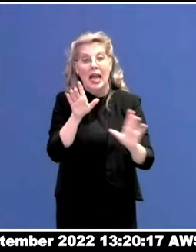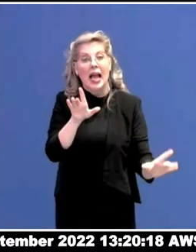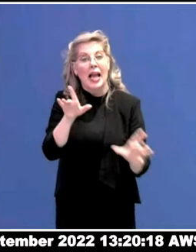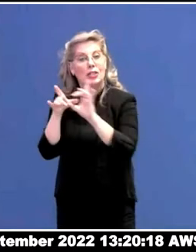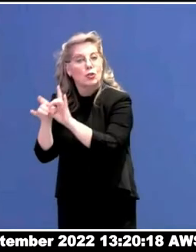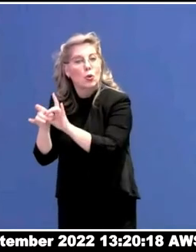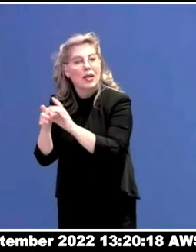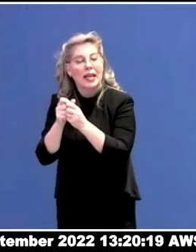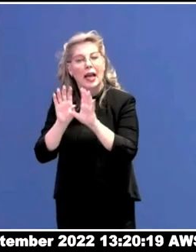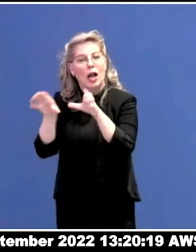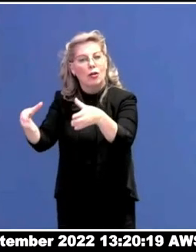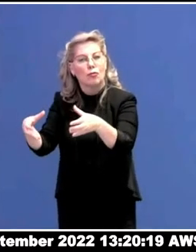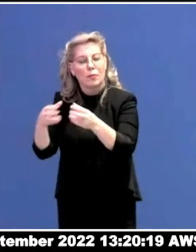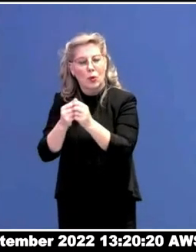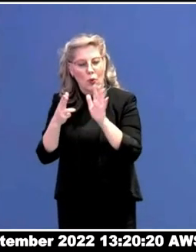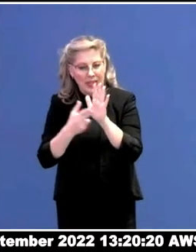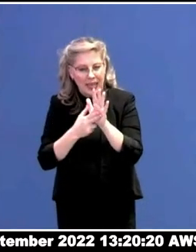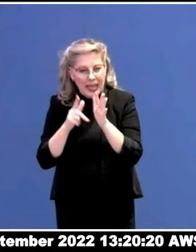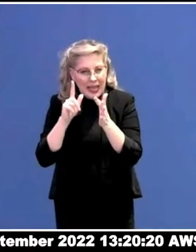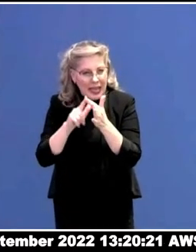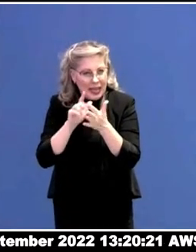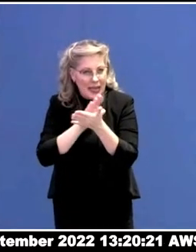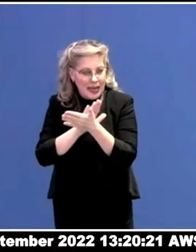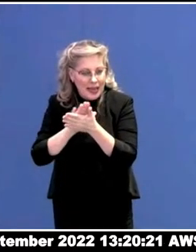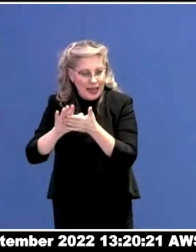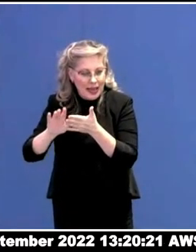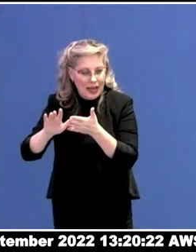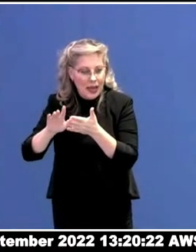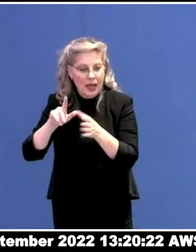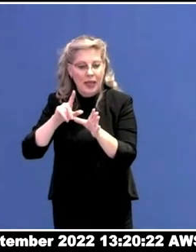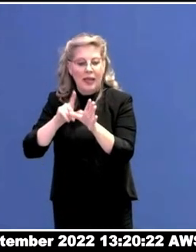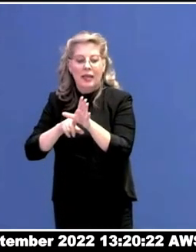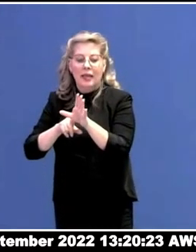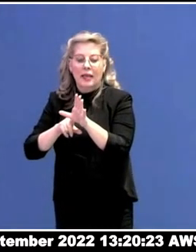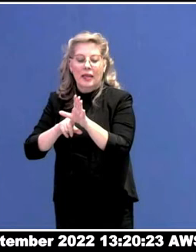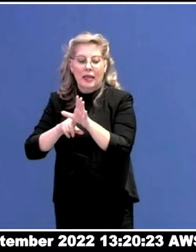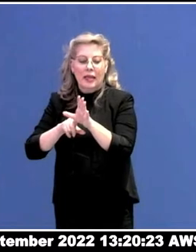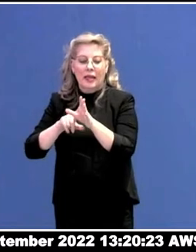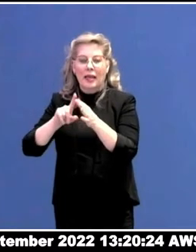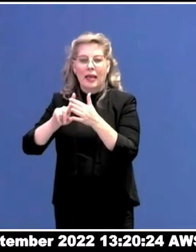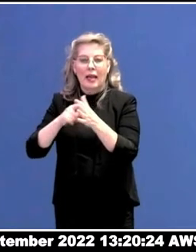And I asked her about Yeehaa, and it was an organisation that ran - that taught young men